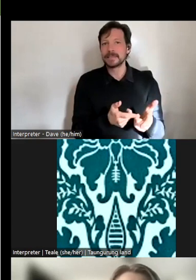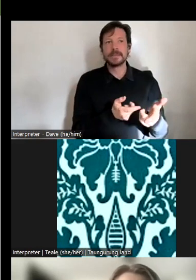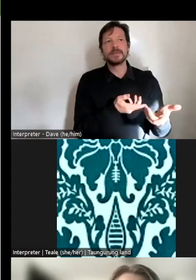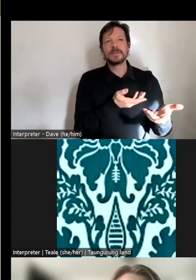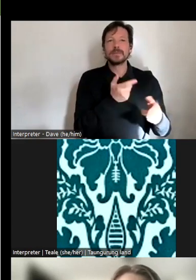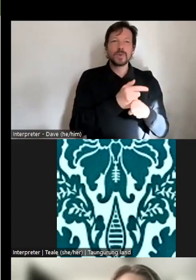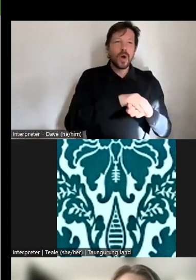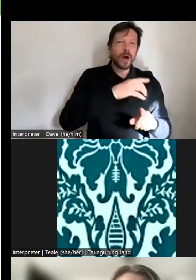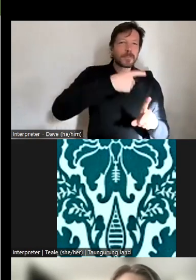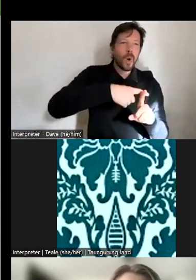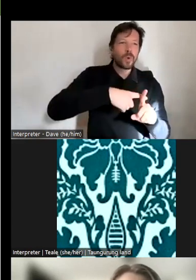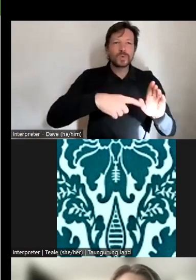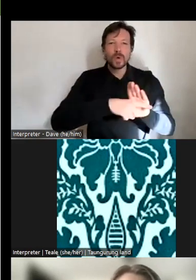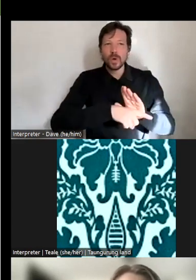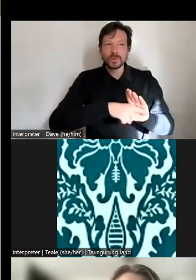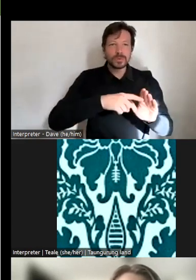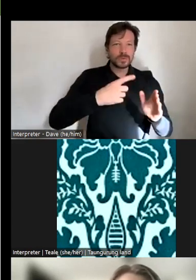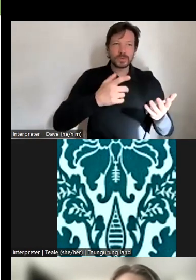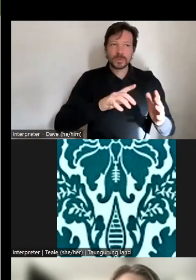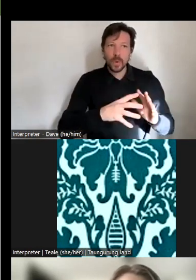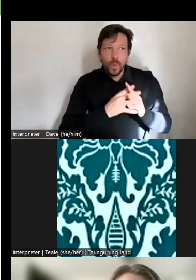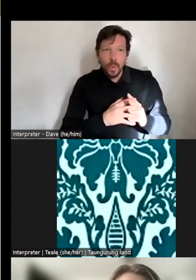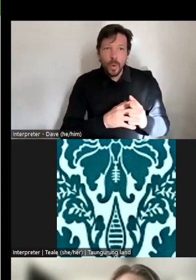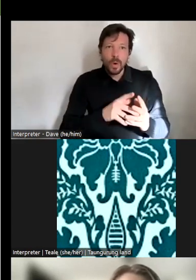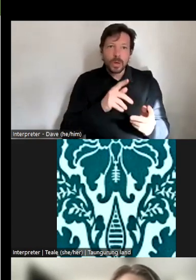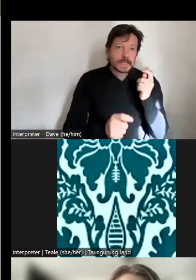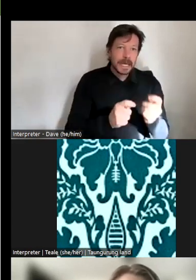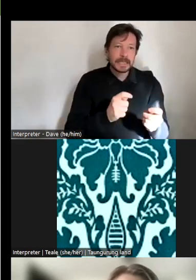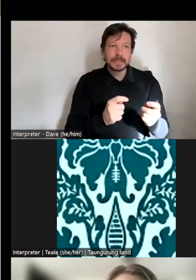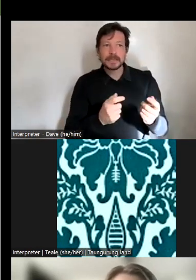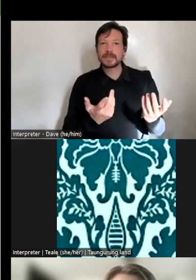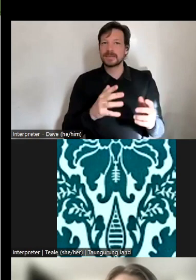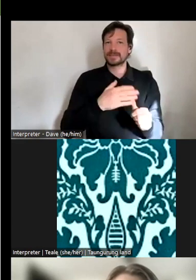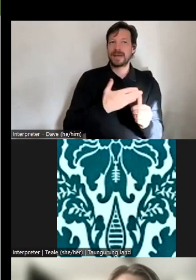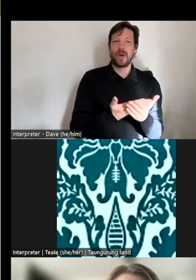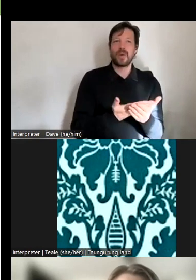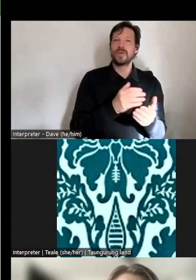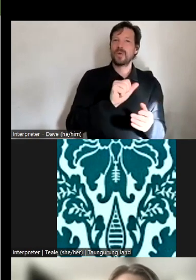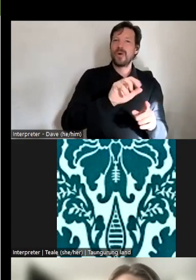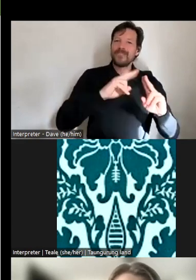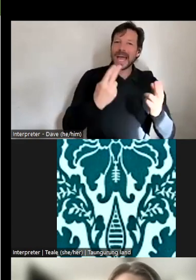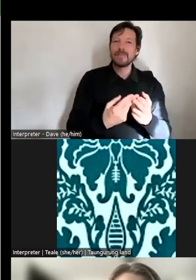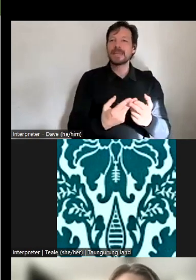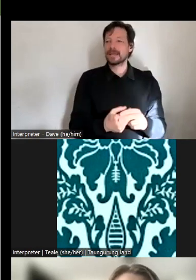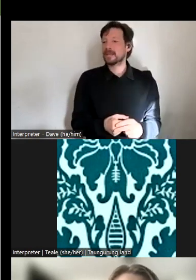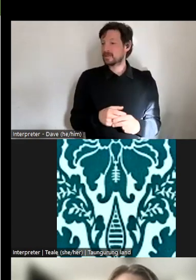and decide whether it's right in the family context and what it can and can't tell you.